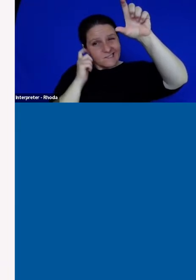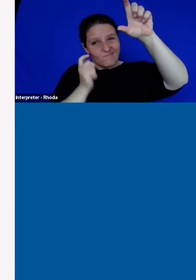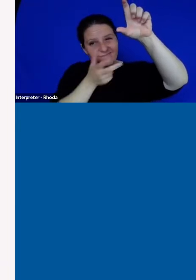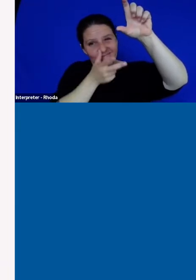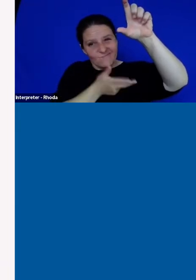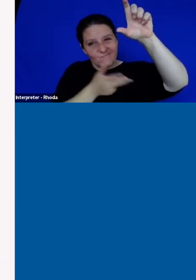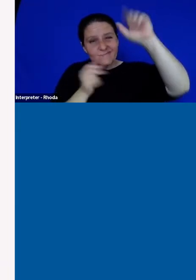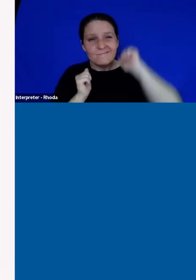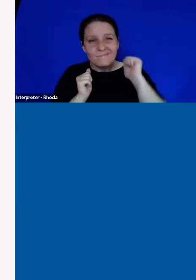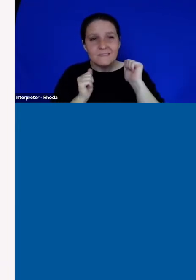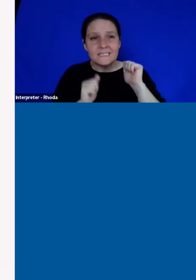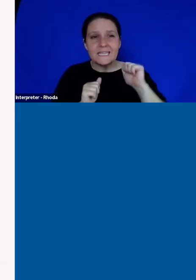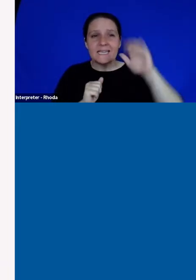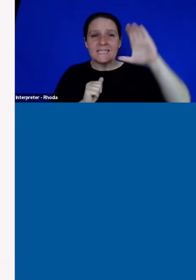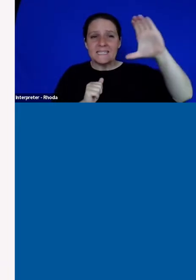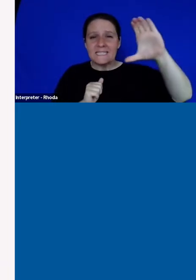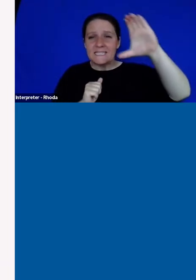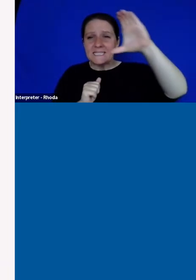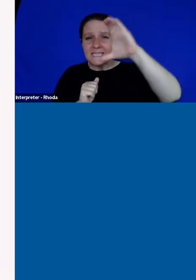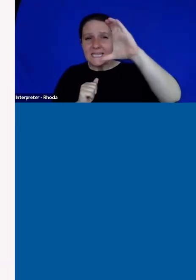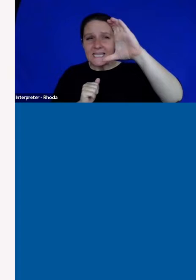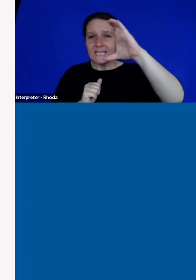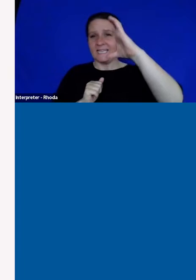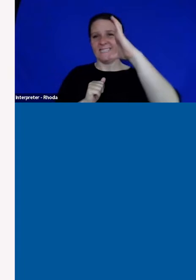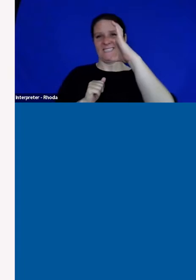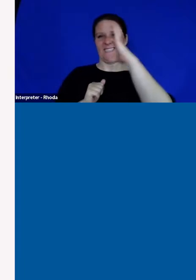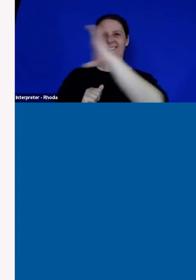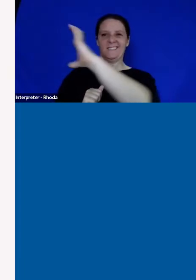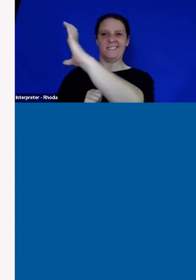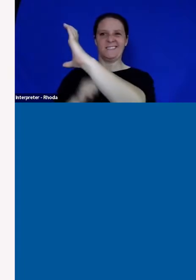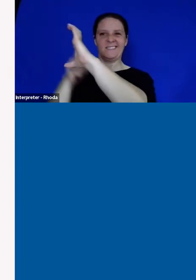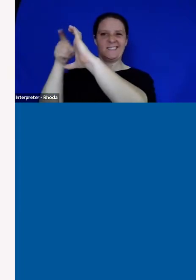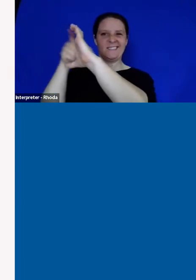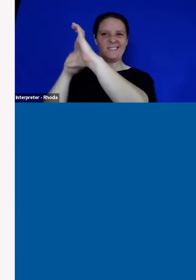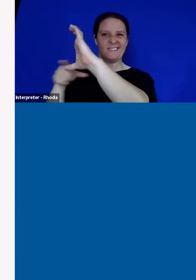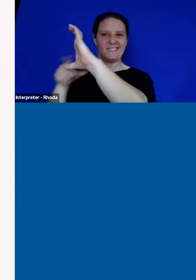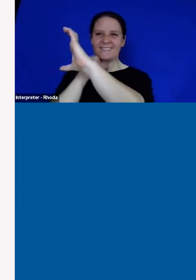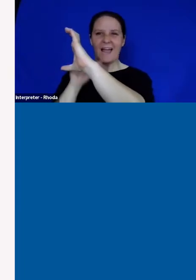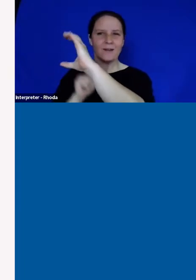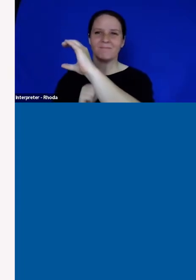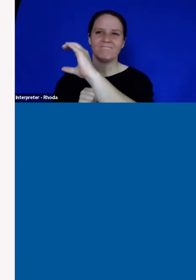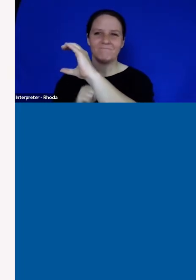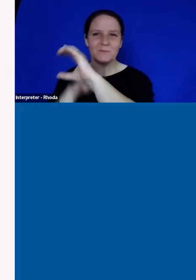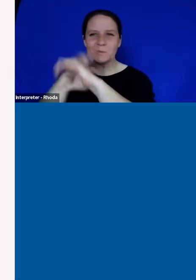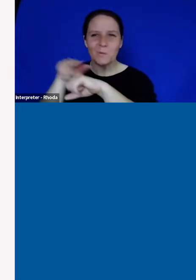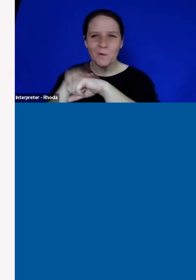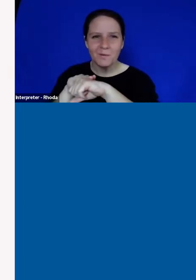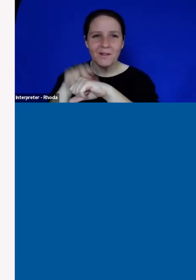like the Cs are very closed off and if you were to maybe take a step back from the screen or squint your vision a little bit,